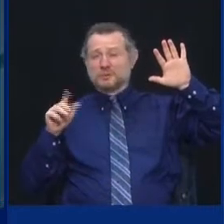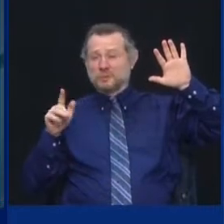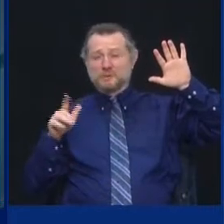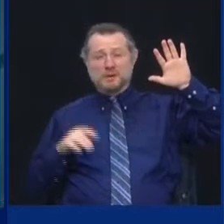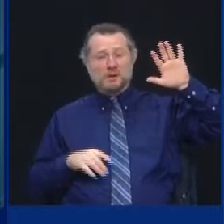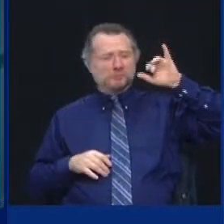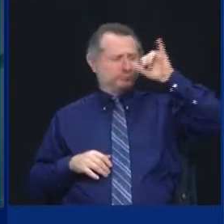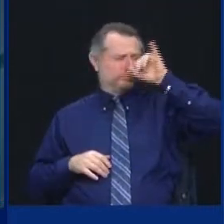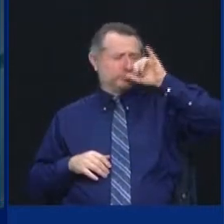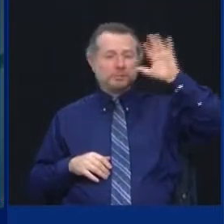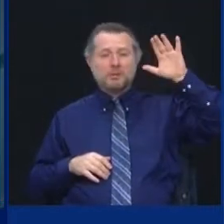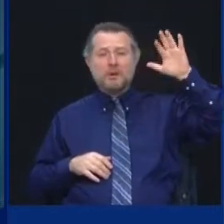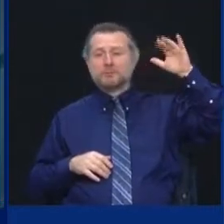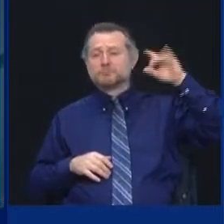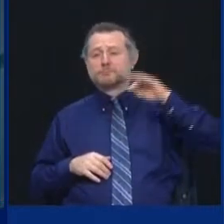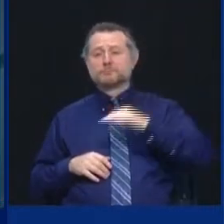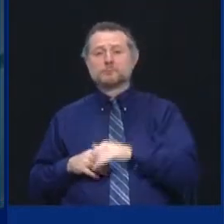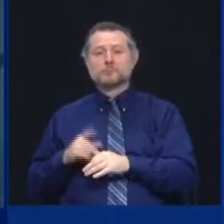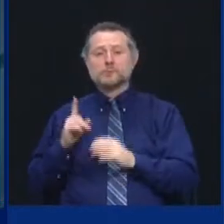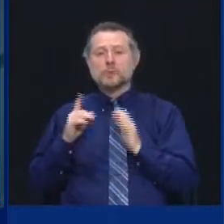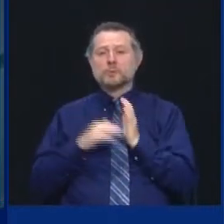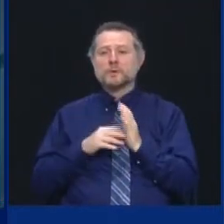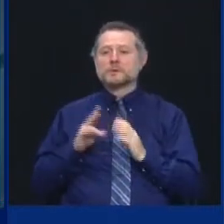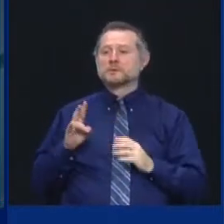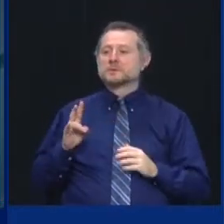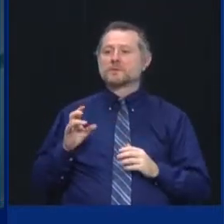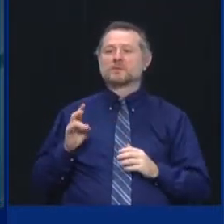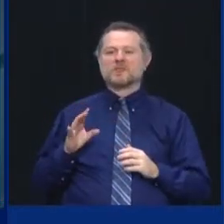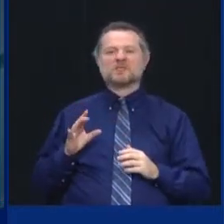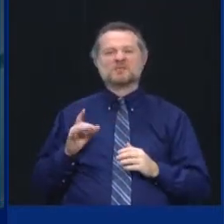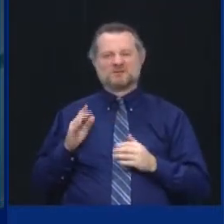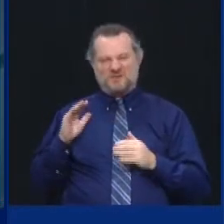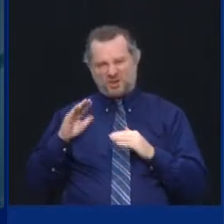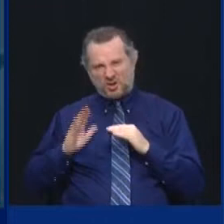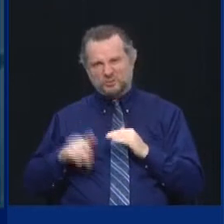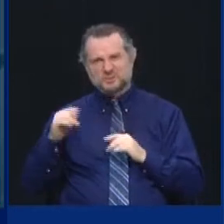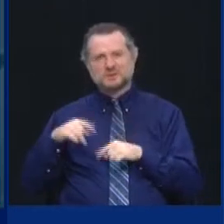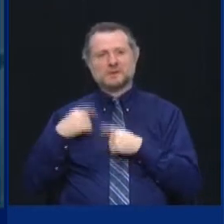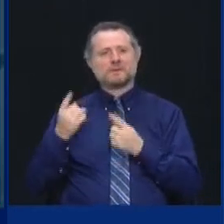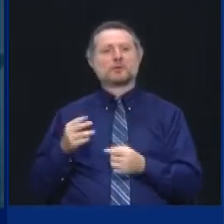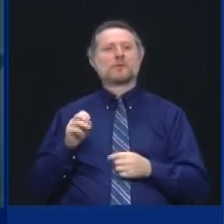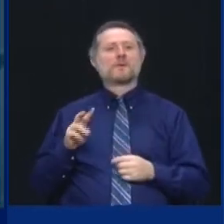HOSPITALIZATIONS, WE'RE UP NEAR 9,000 HOSPITALIZATIONS IN